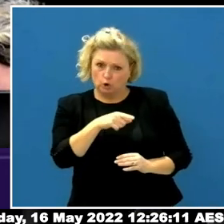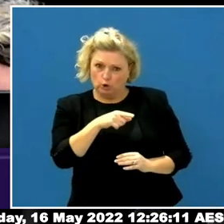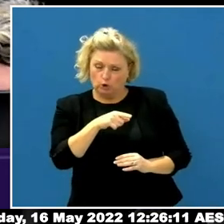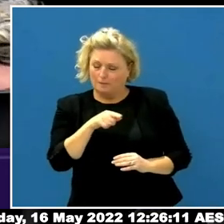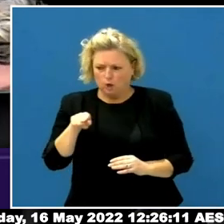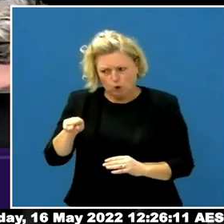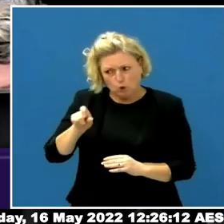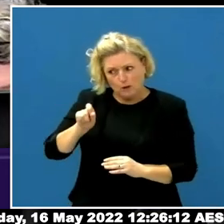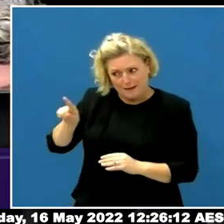have a formal meeting? SALLY: No.